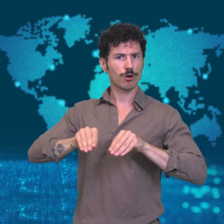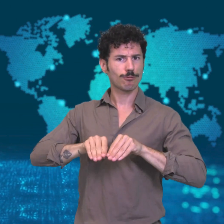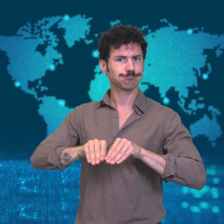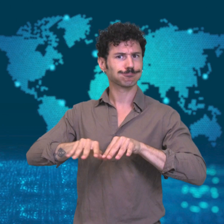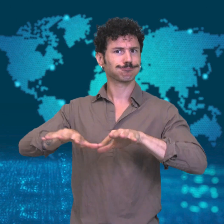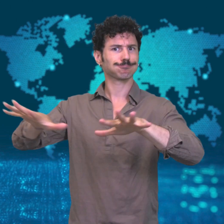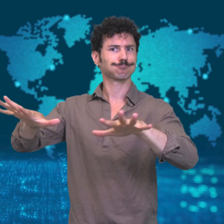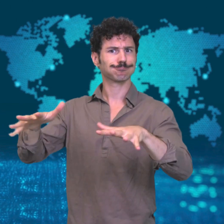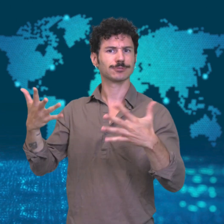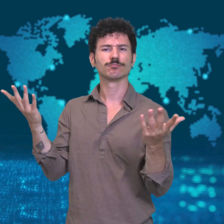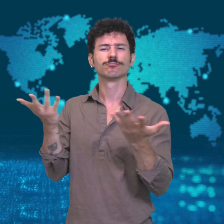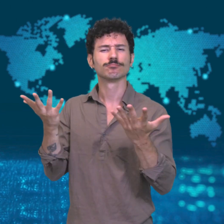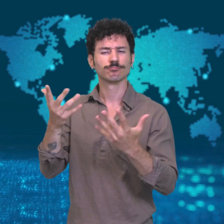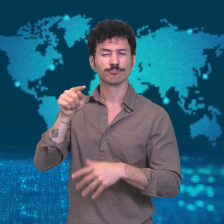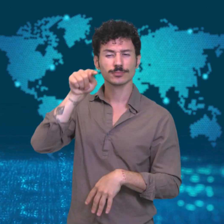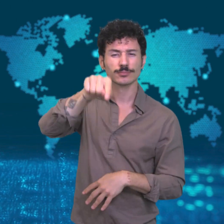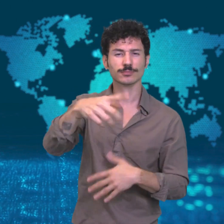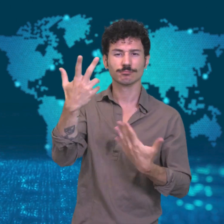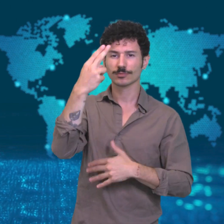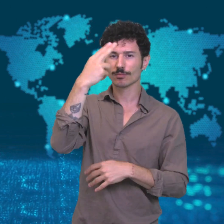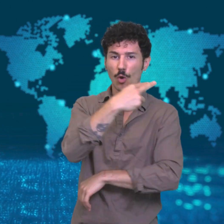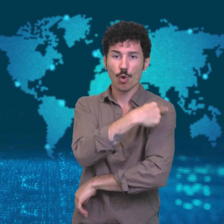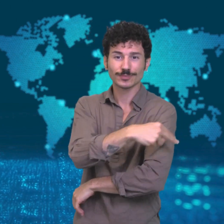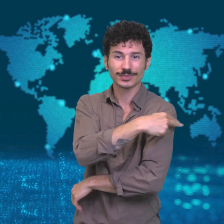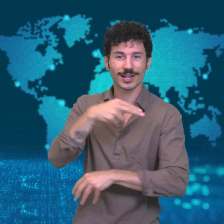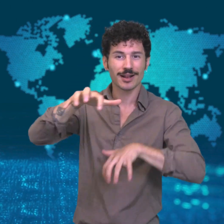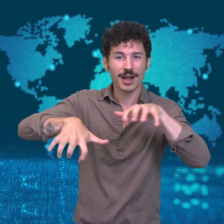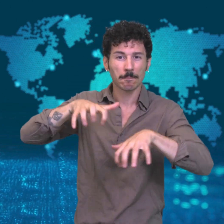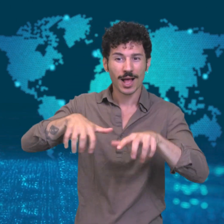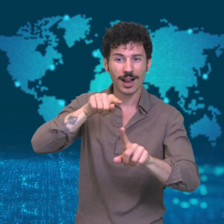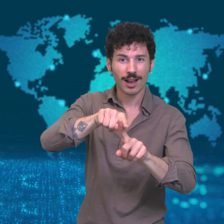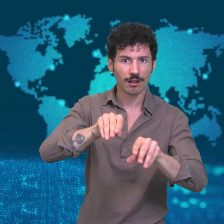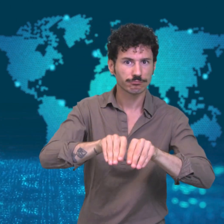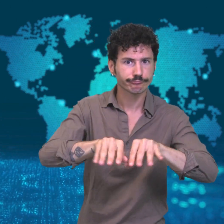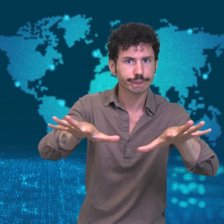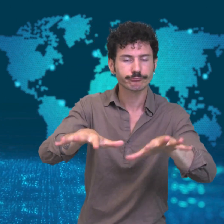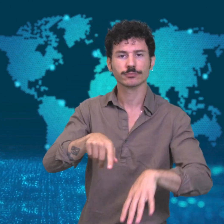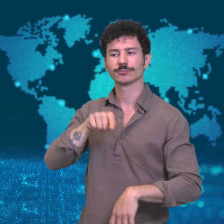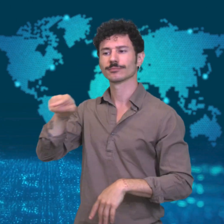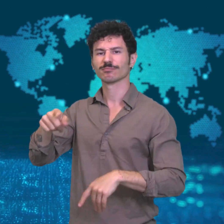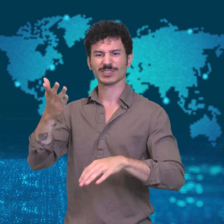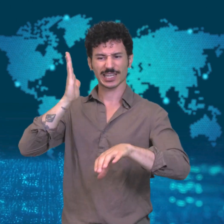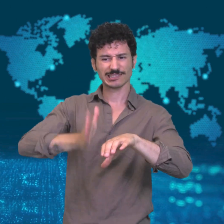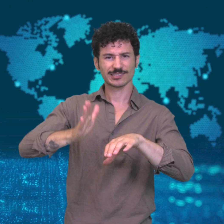but the G4 virus has increased in slaughterhouses and